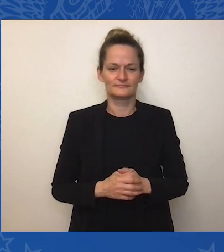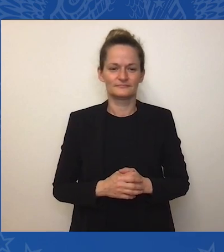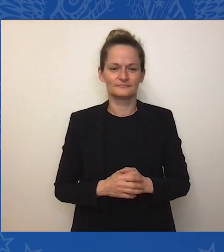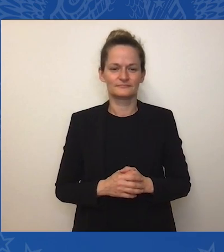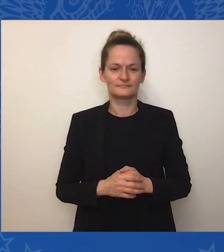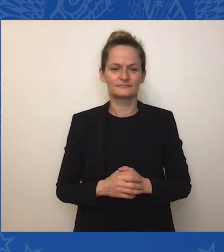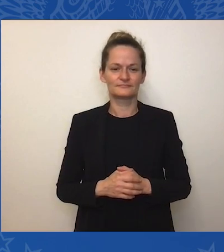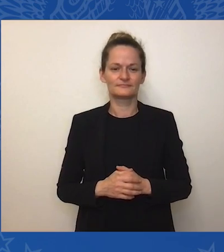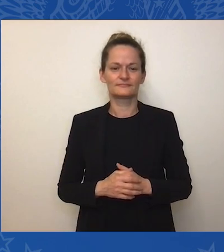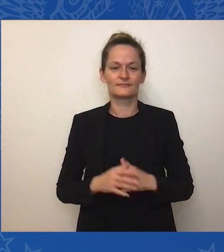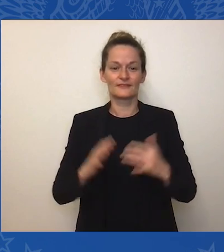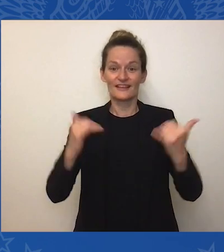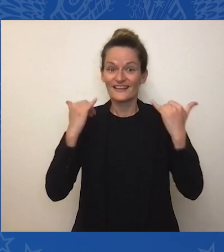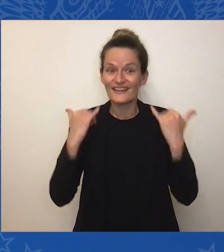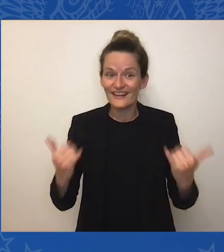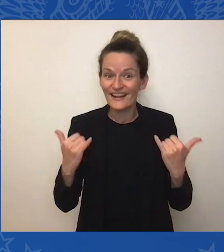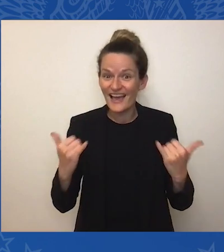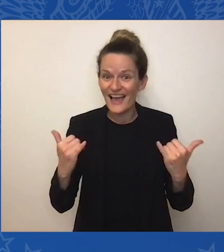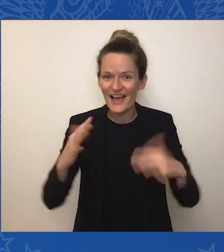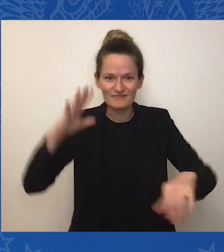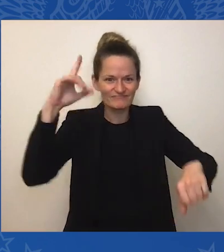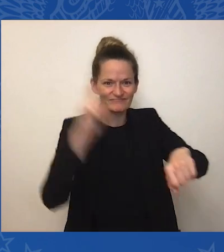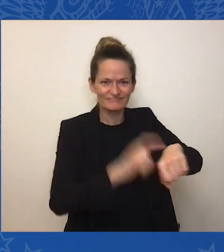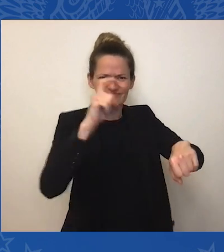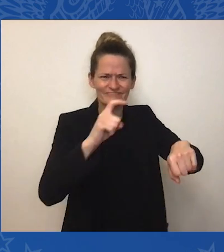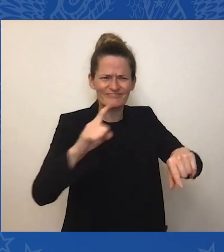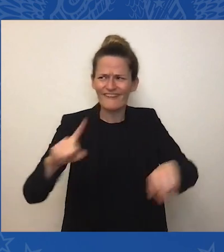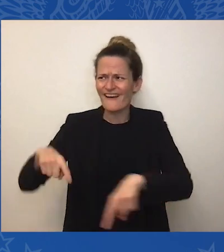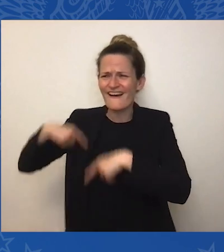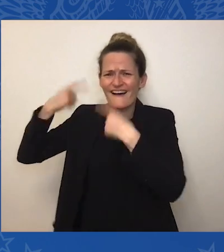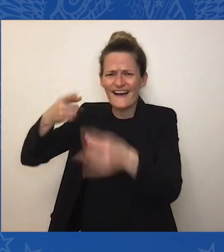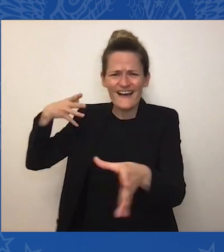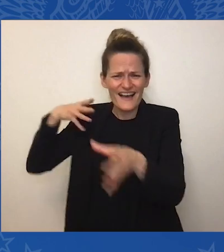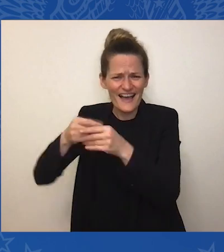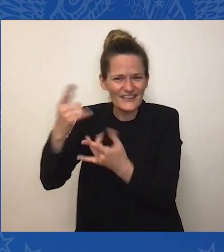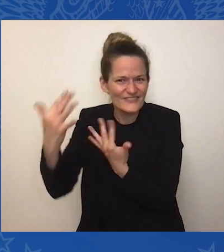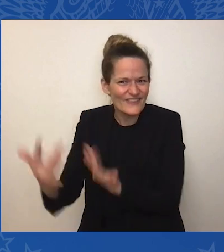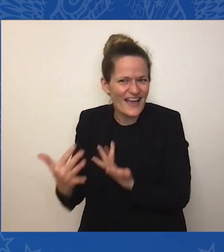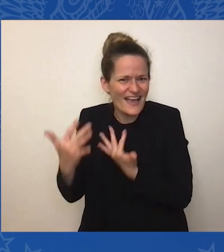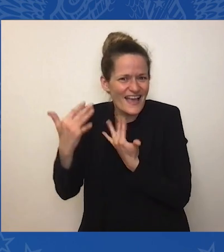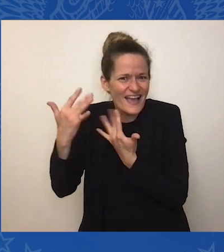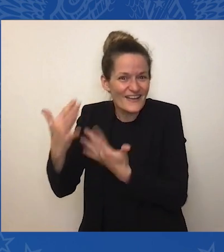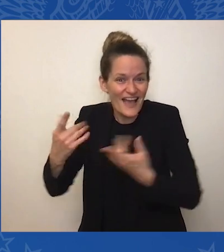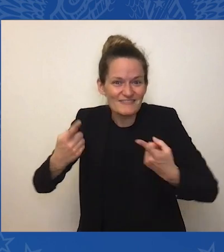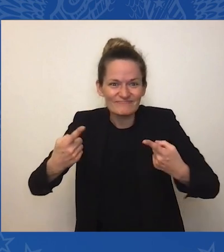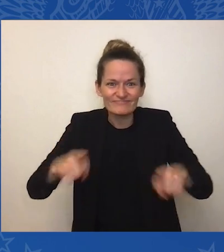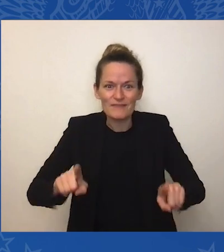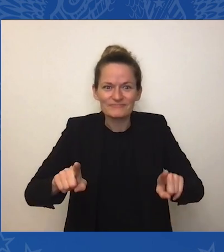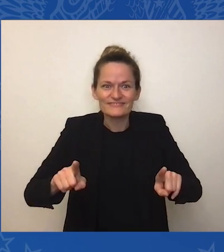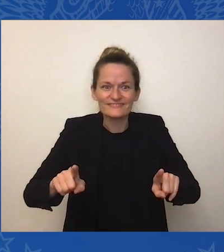And now the moment you've all been waiting for. Our special guest today is, of course,